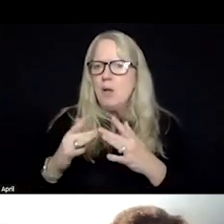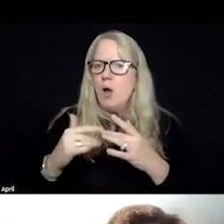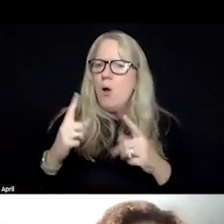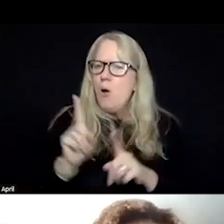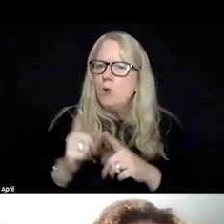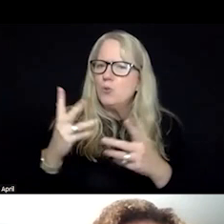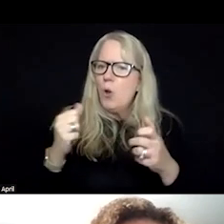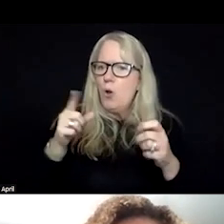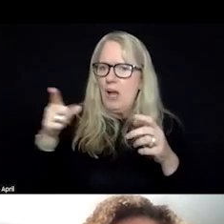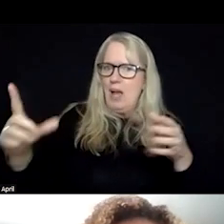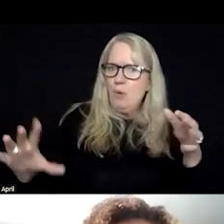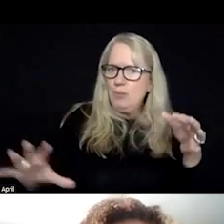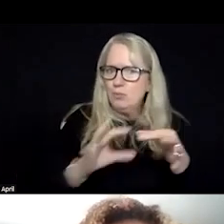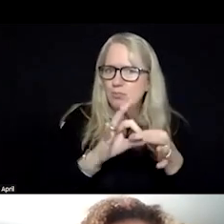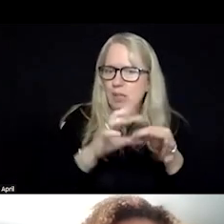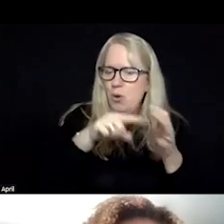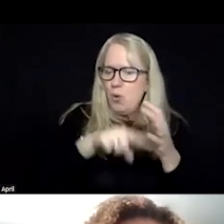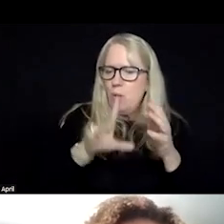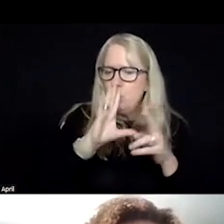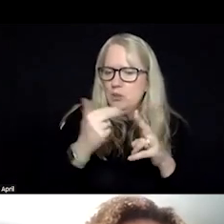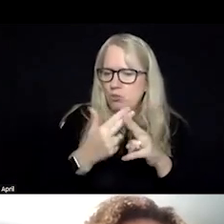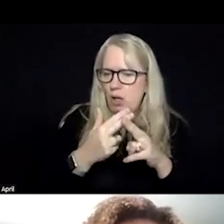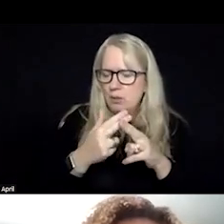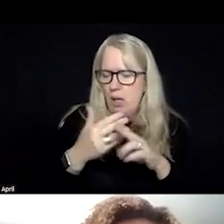THIS BACK TO WHAT WE HAVE TALKED ABOUT EARLIER IN THE JAM. THE